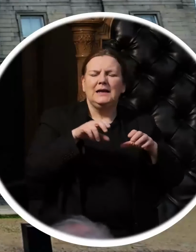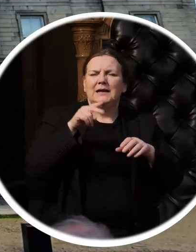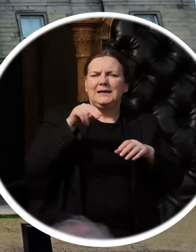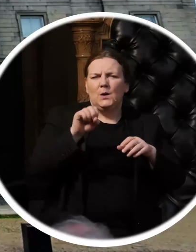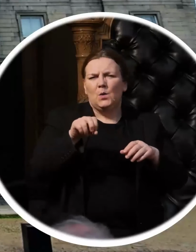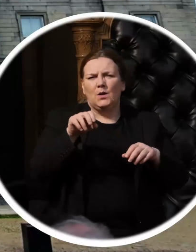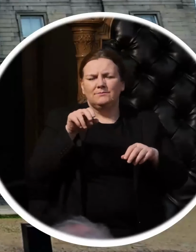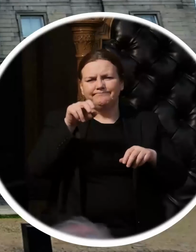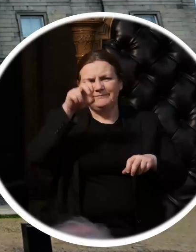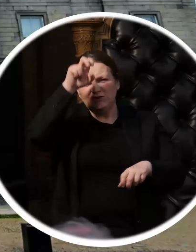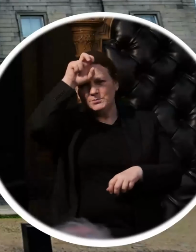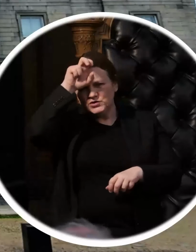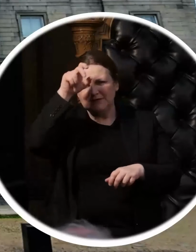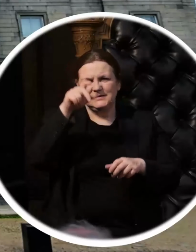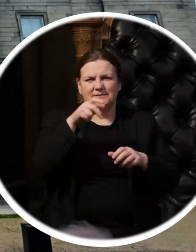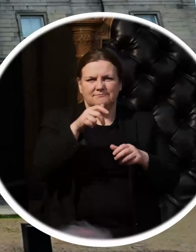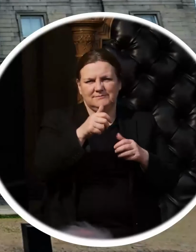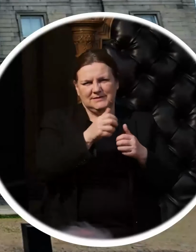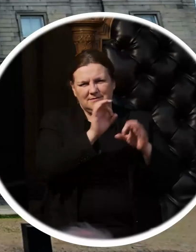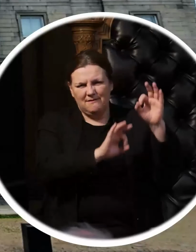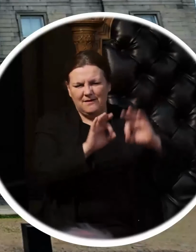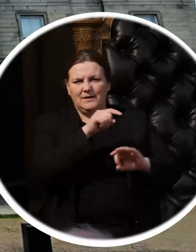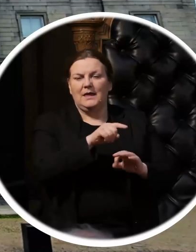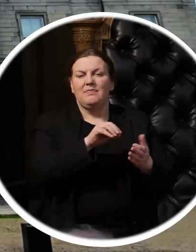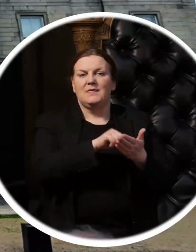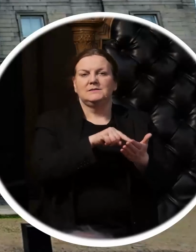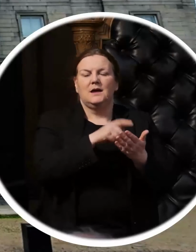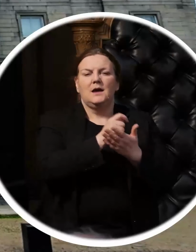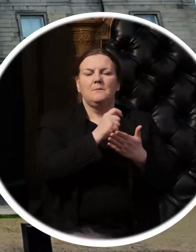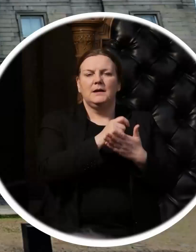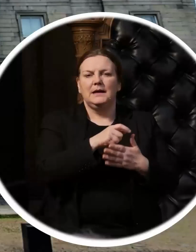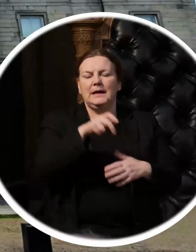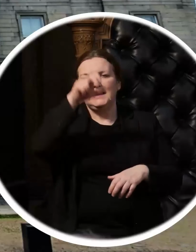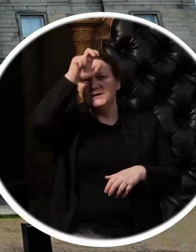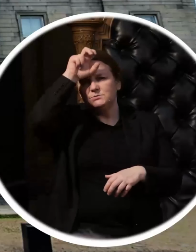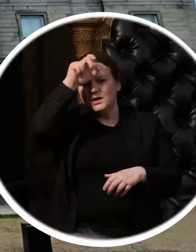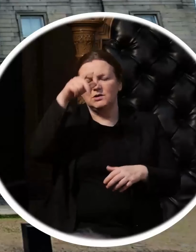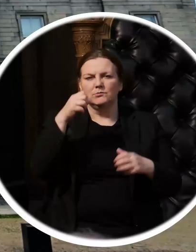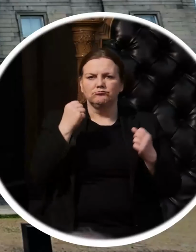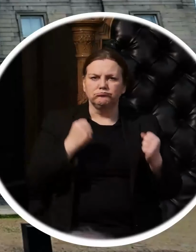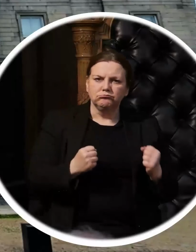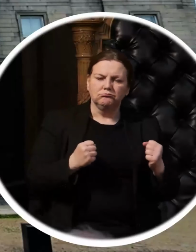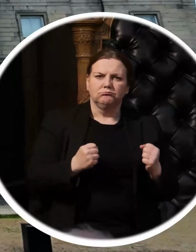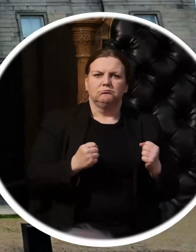So Egyptology was becoming very much a vogue trend around about the 1940s